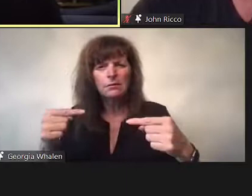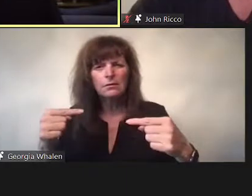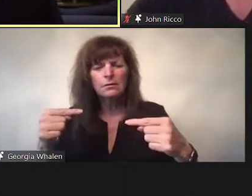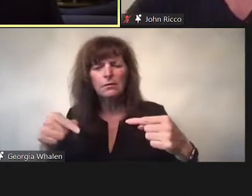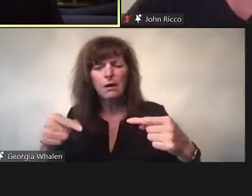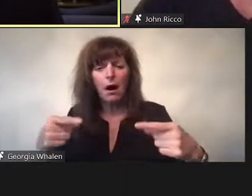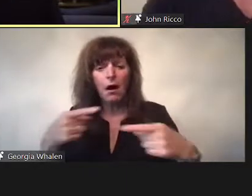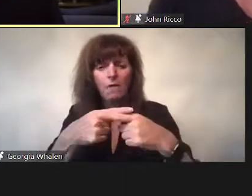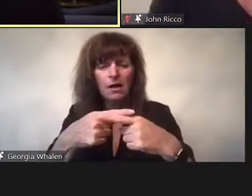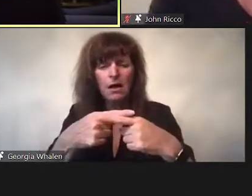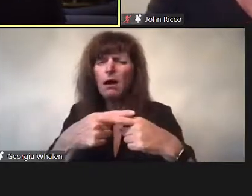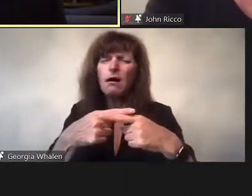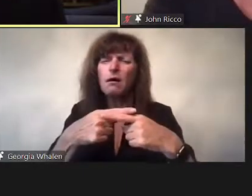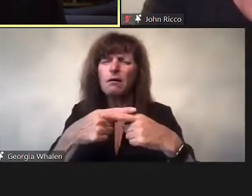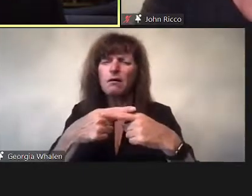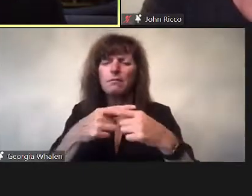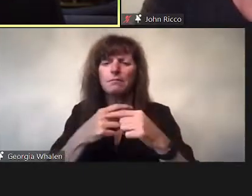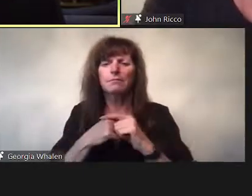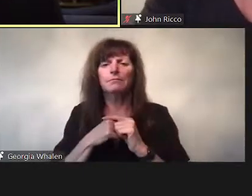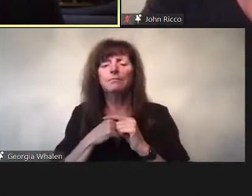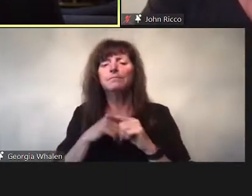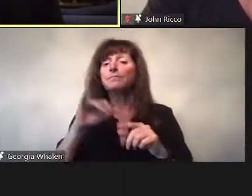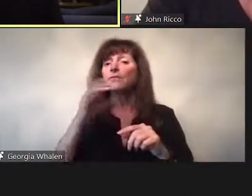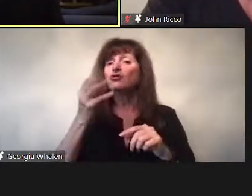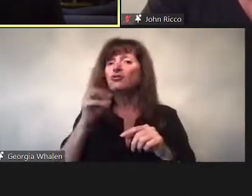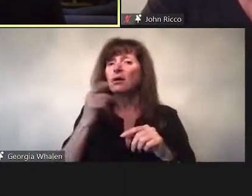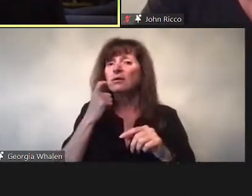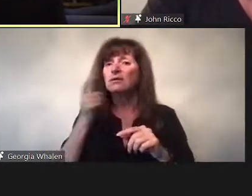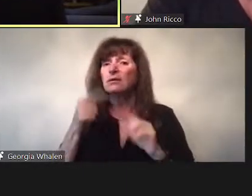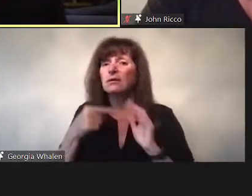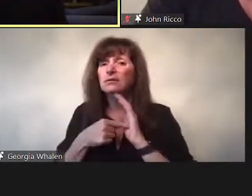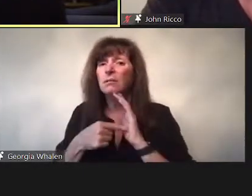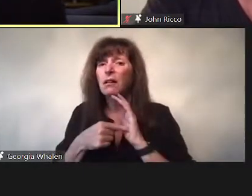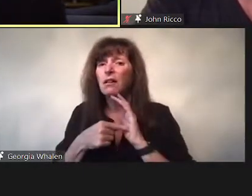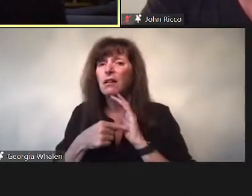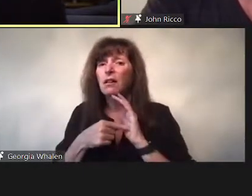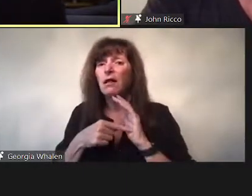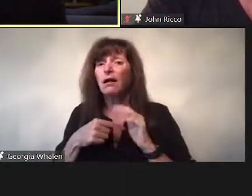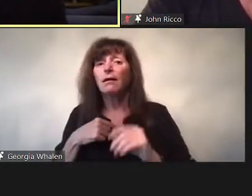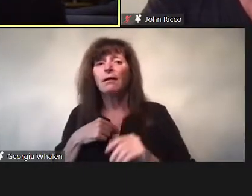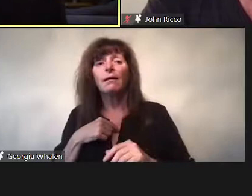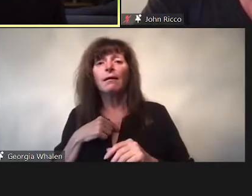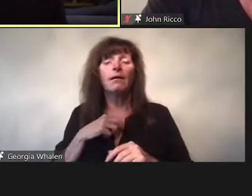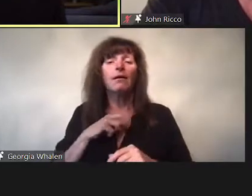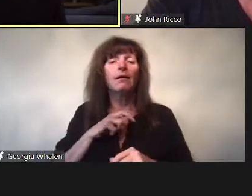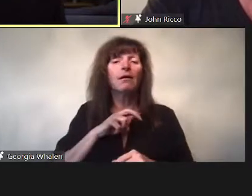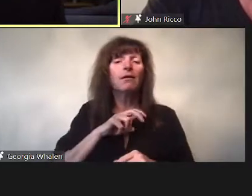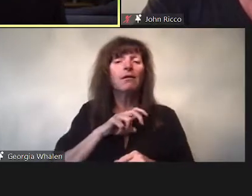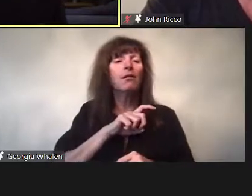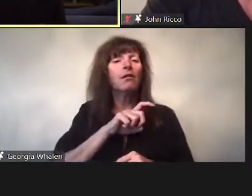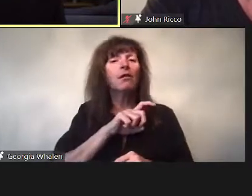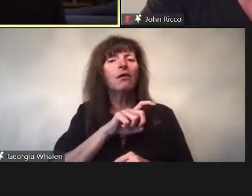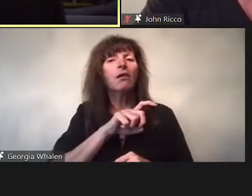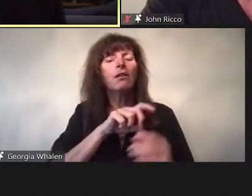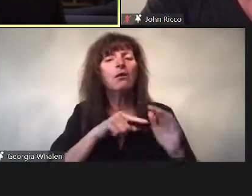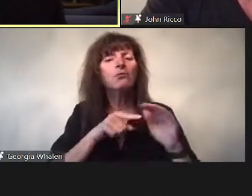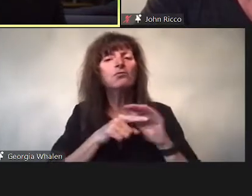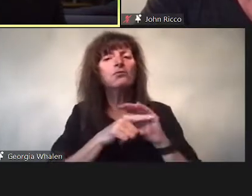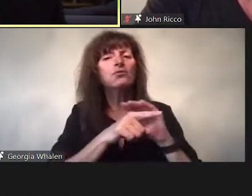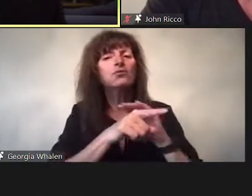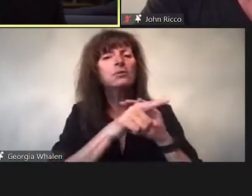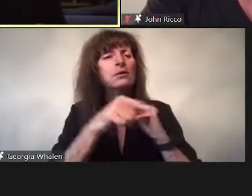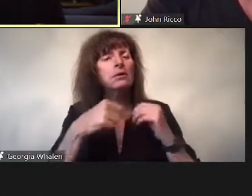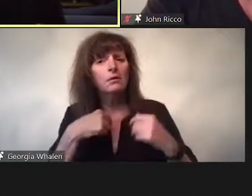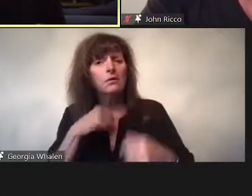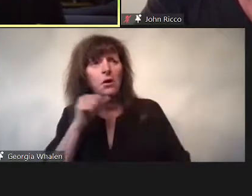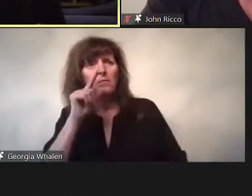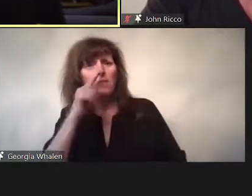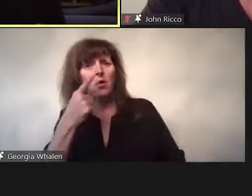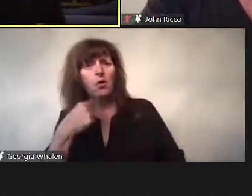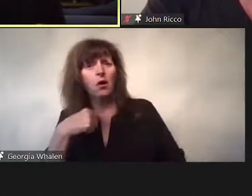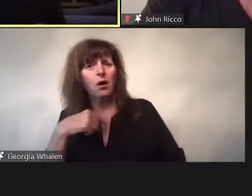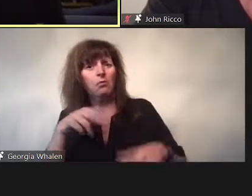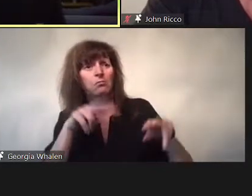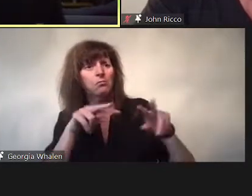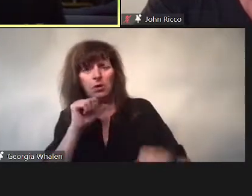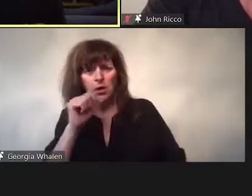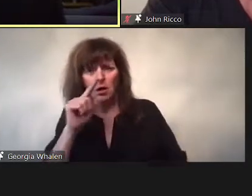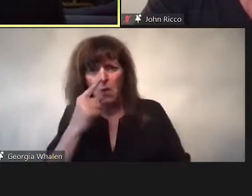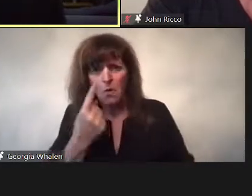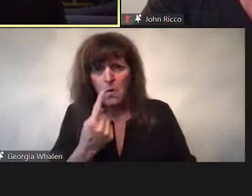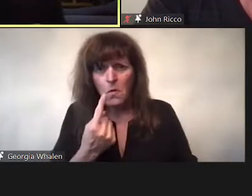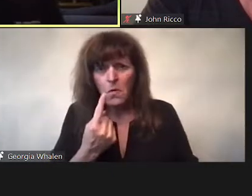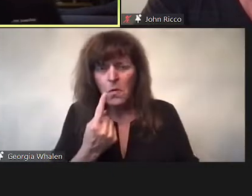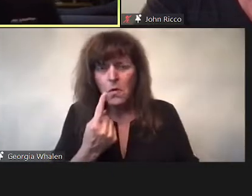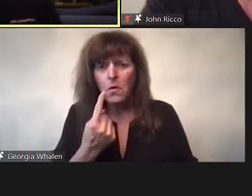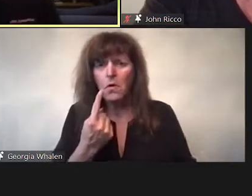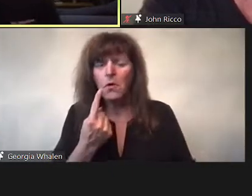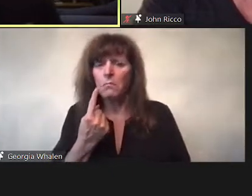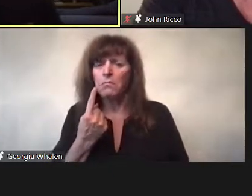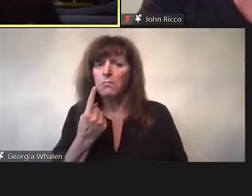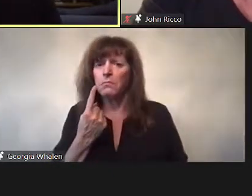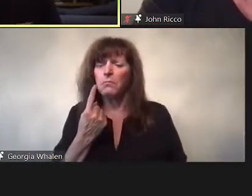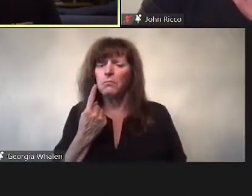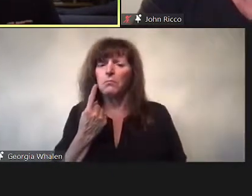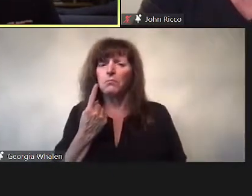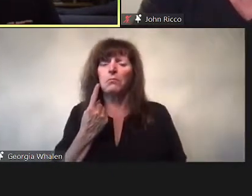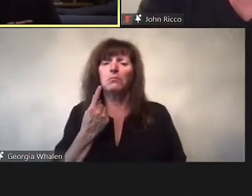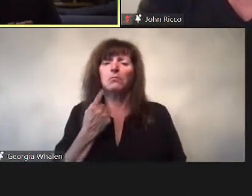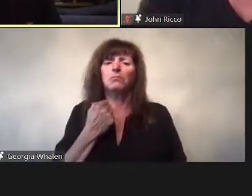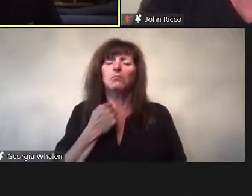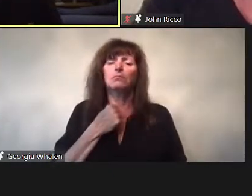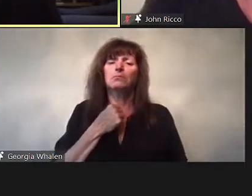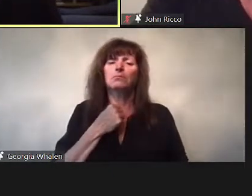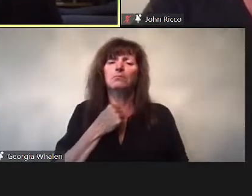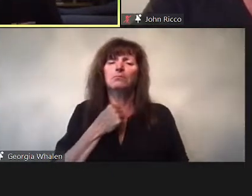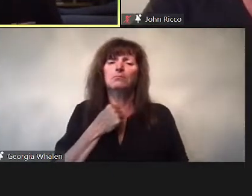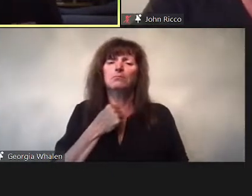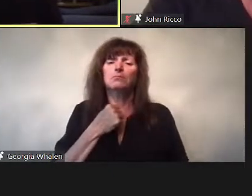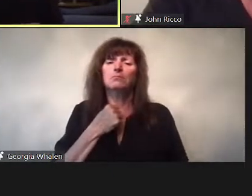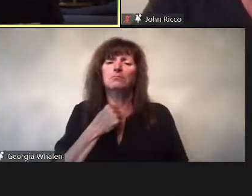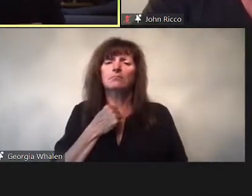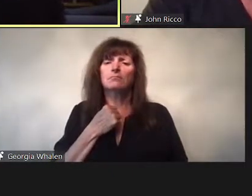Which you know, there may be dissonances.